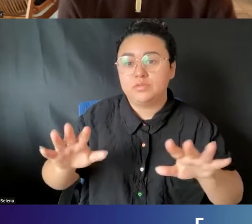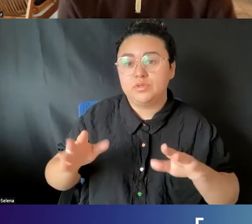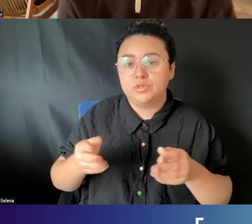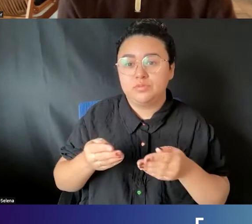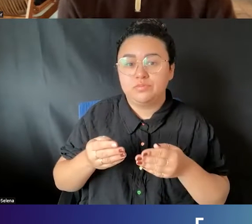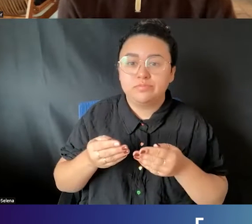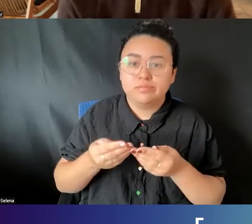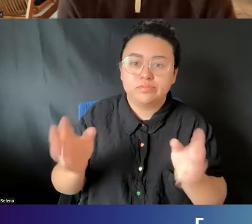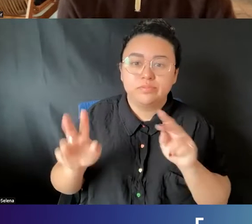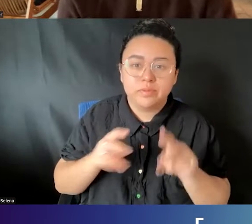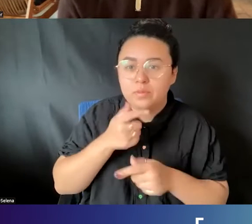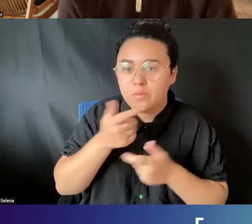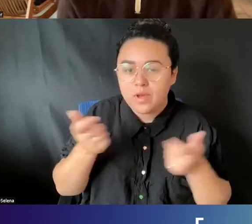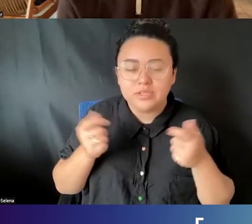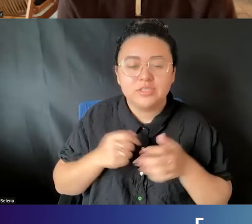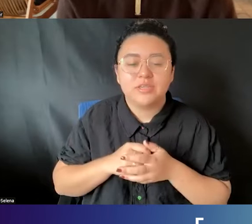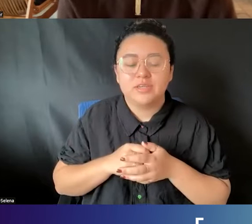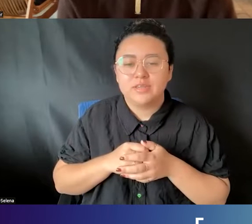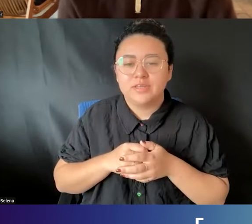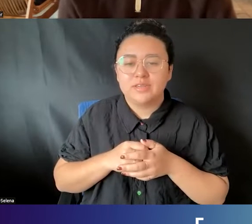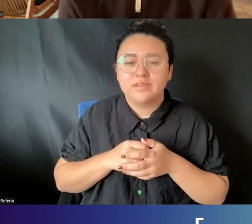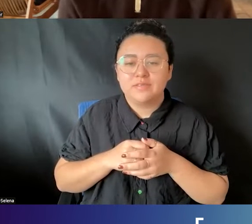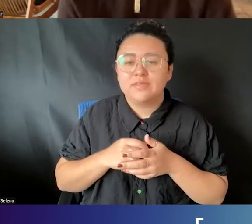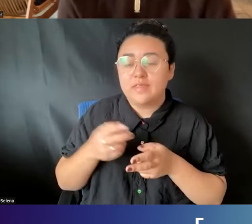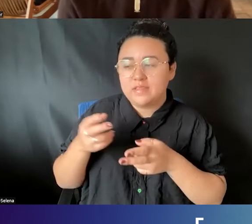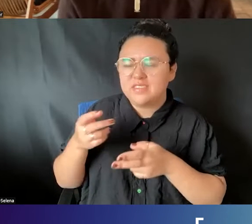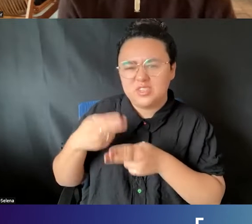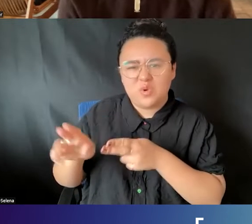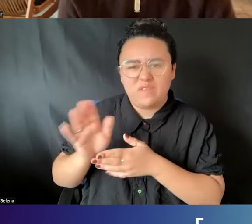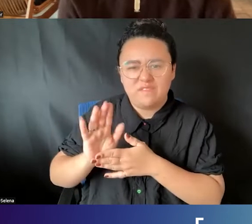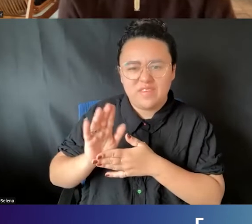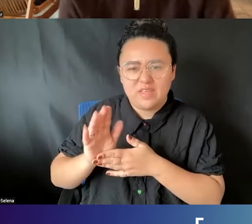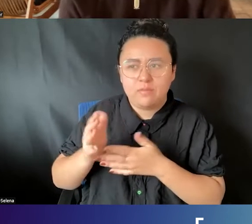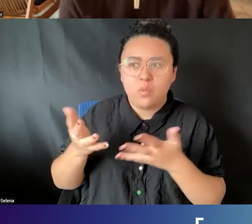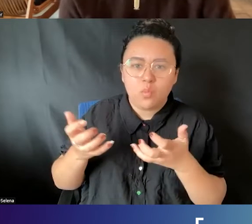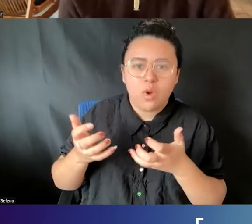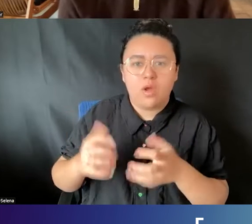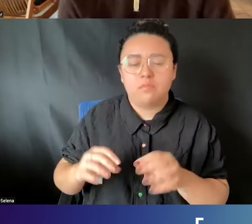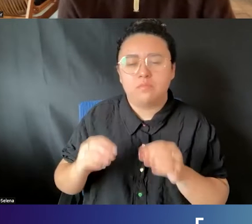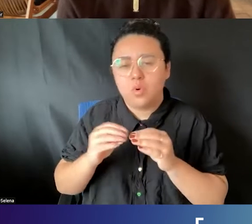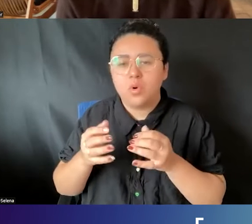you're sort of seeking distribution for and pushing for awards. And then also the